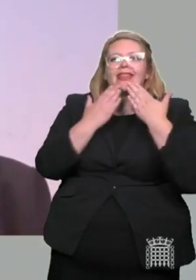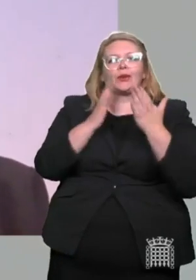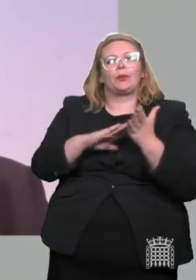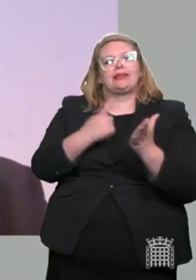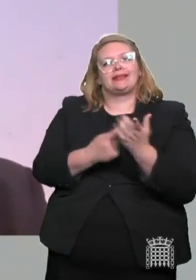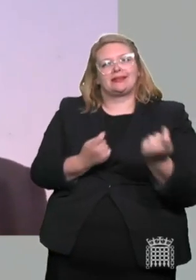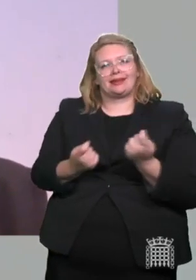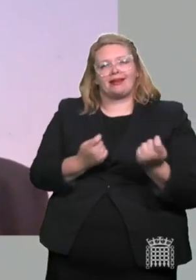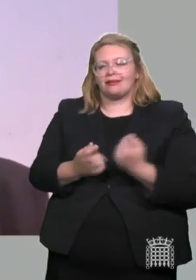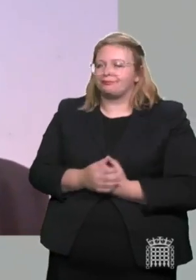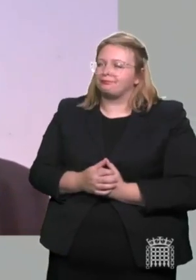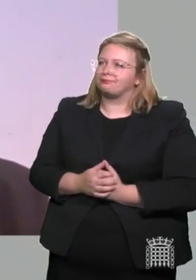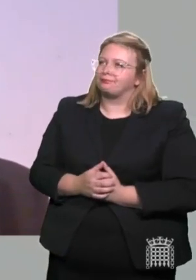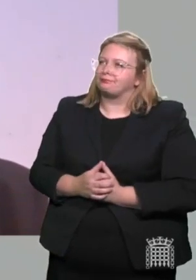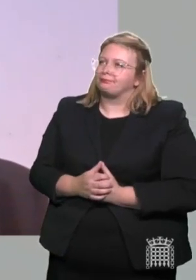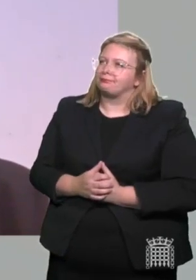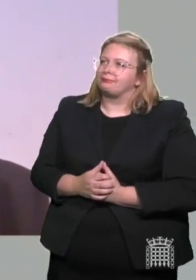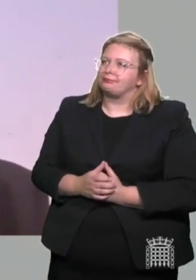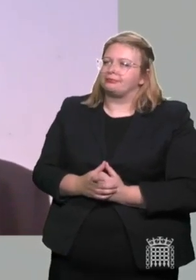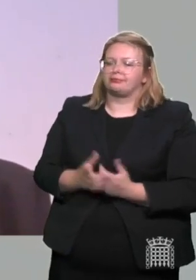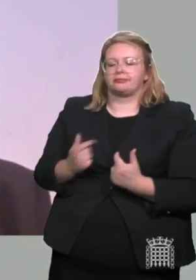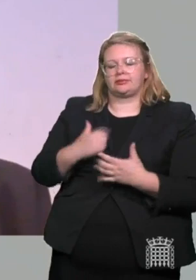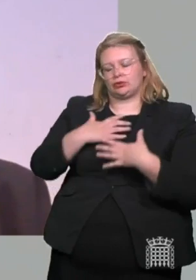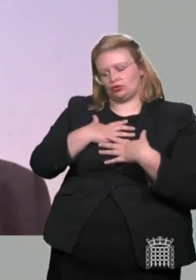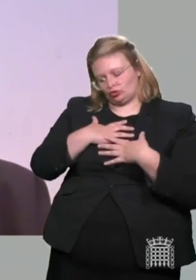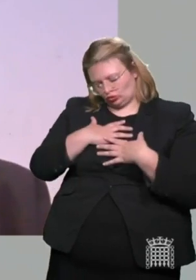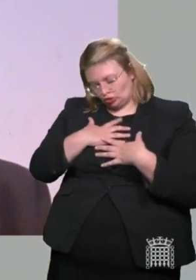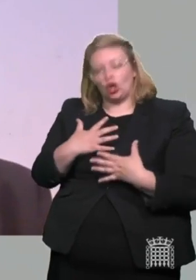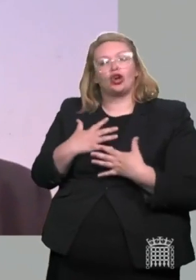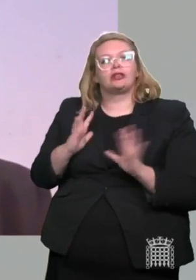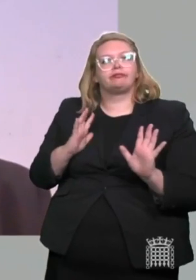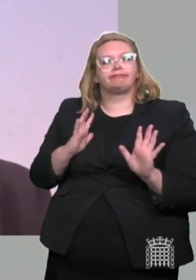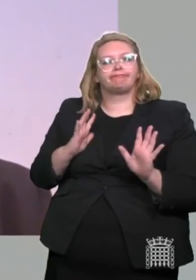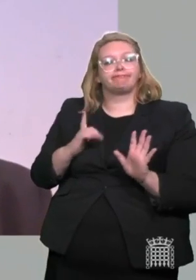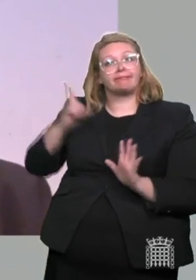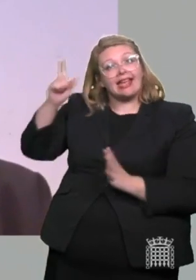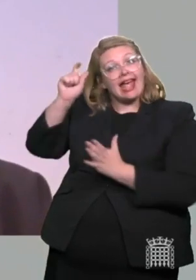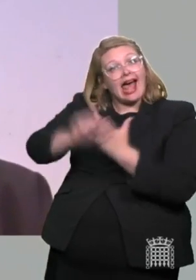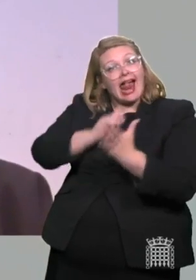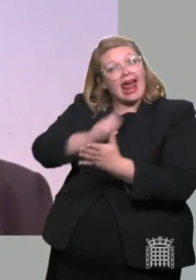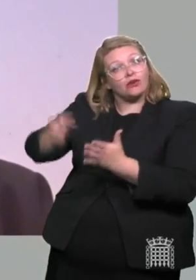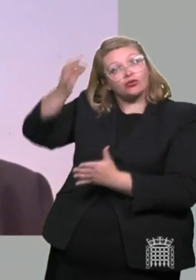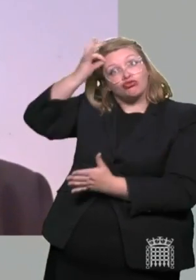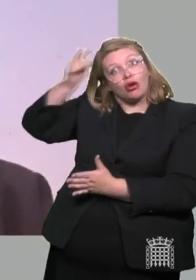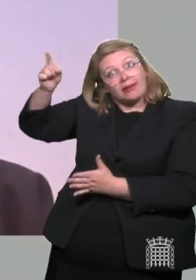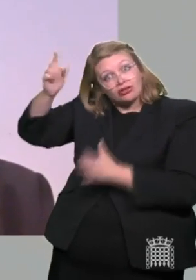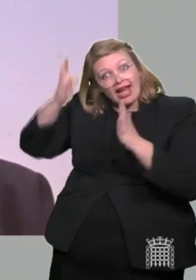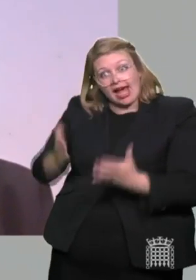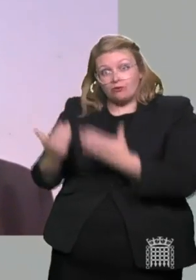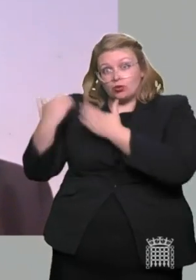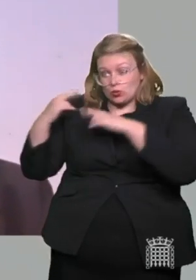It is absolutely shocking that we have heard that the Electoral Commission is investigating funding of the Prime Minister’s Downing Street flat,